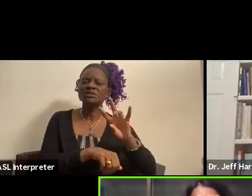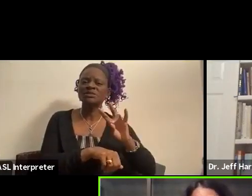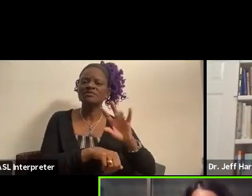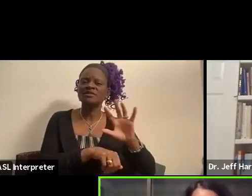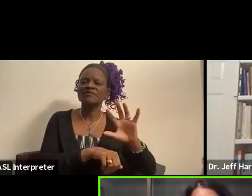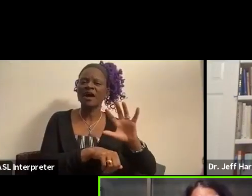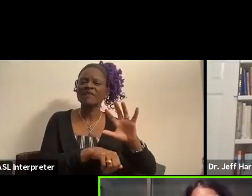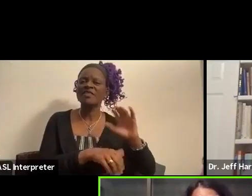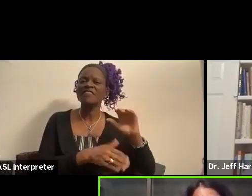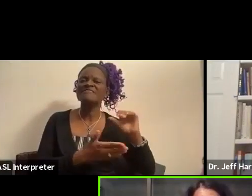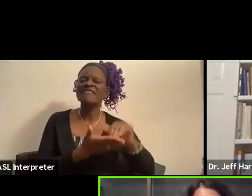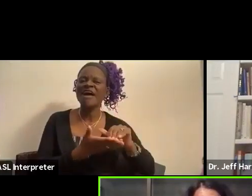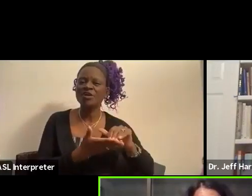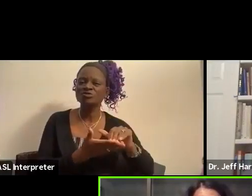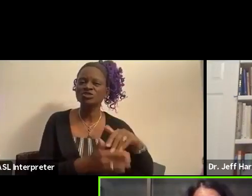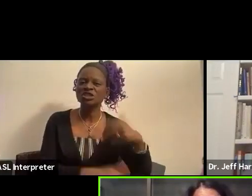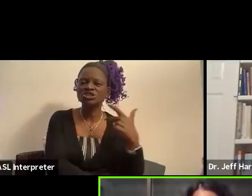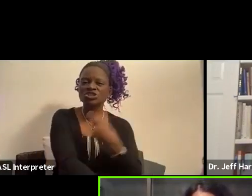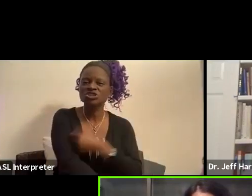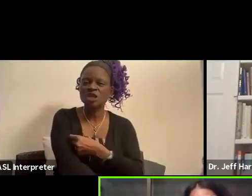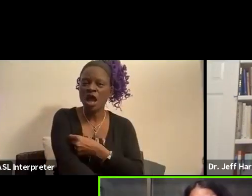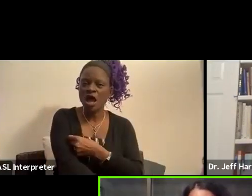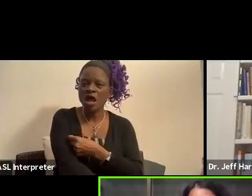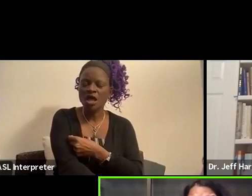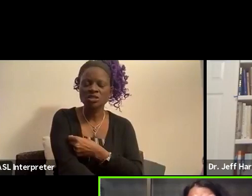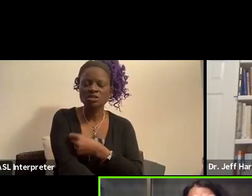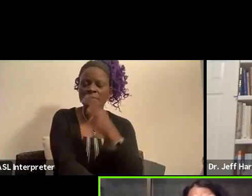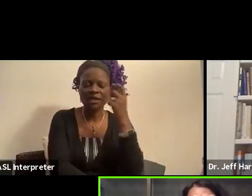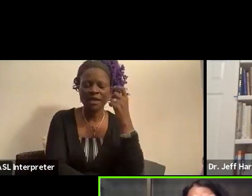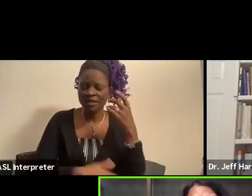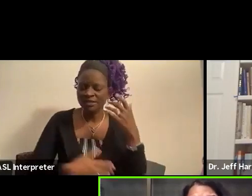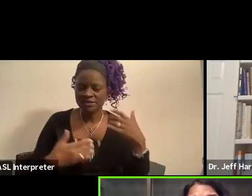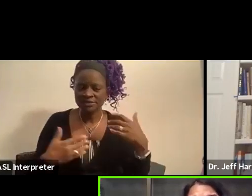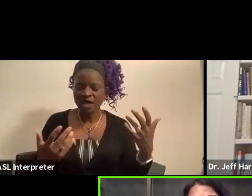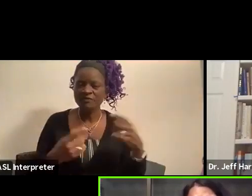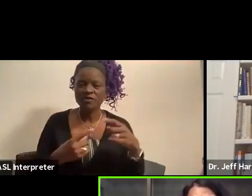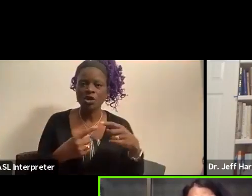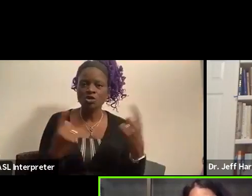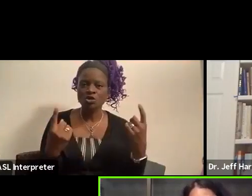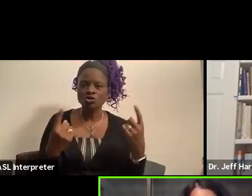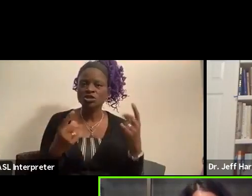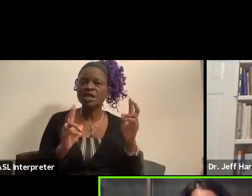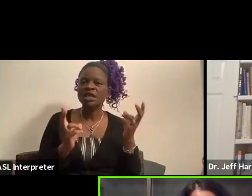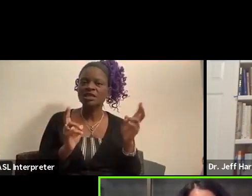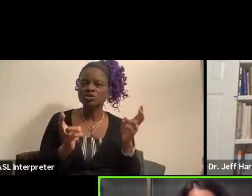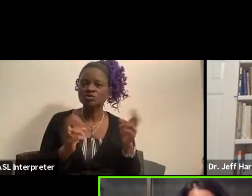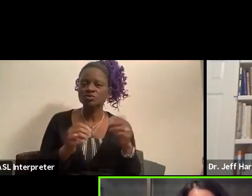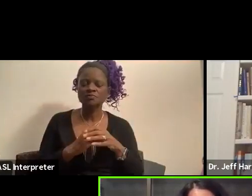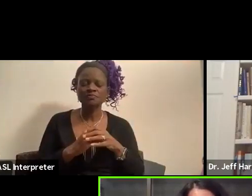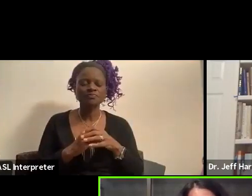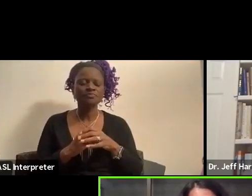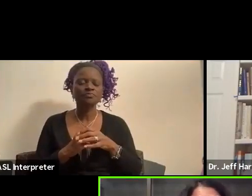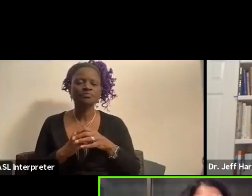And we're hopefully going to get good news about that soon. We'll see. But we are already reaching seniors and